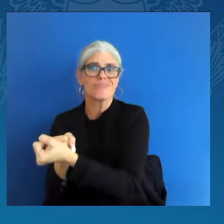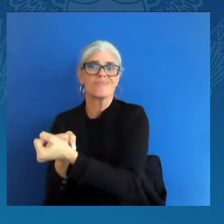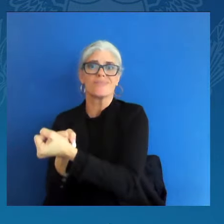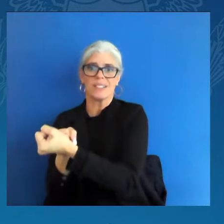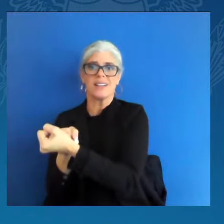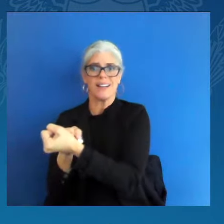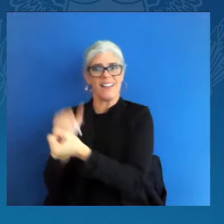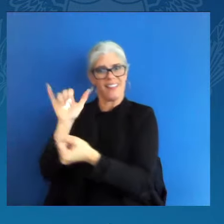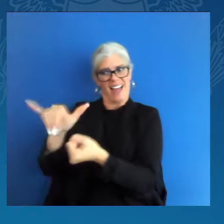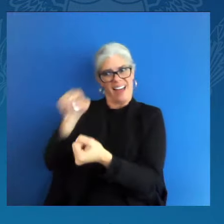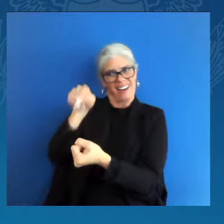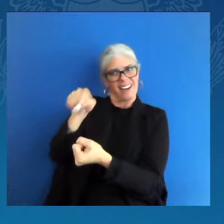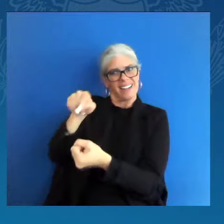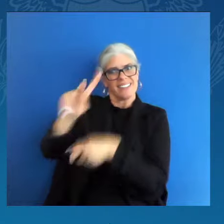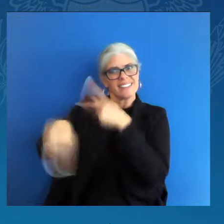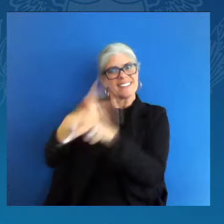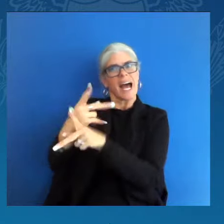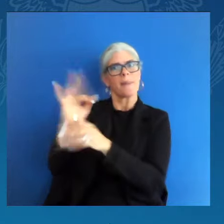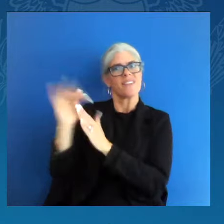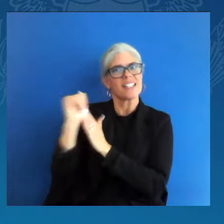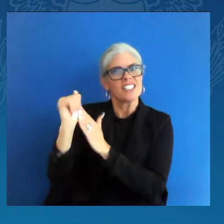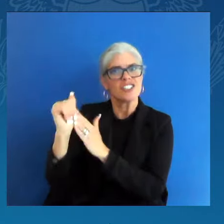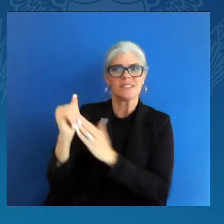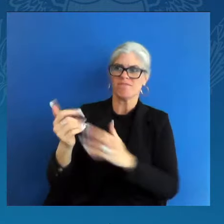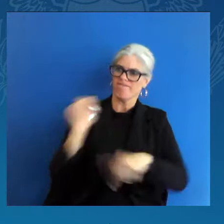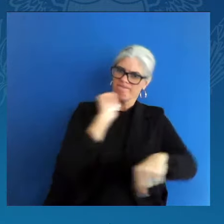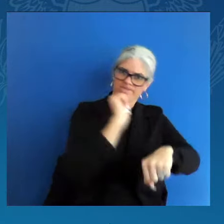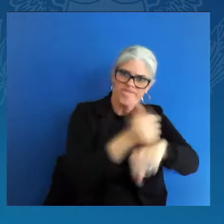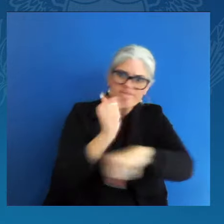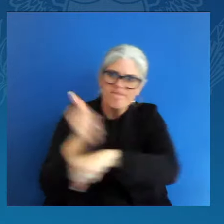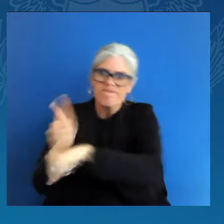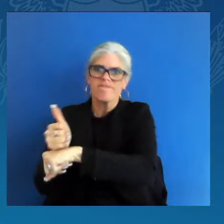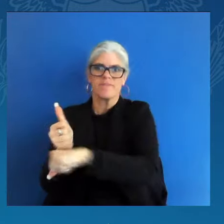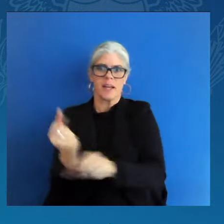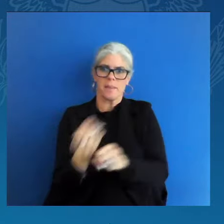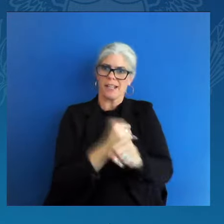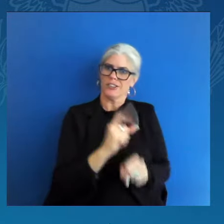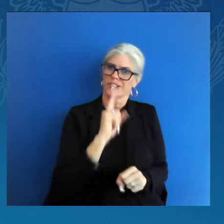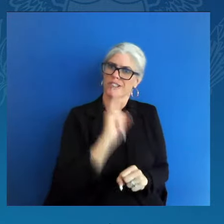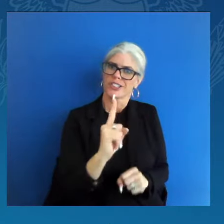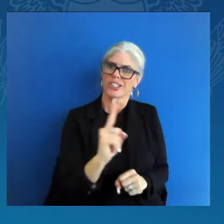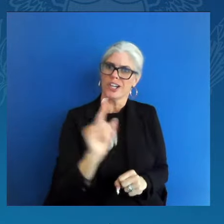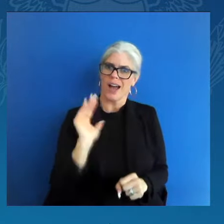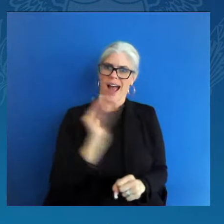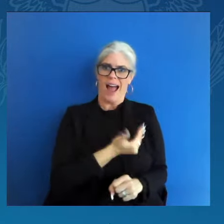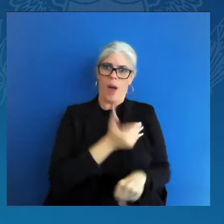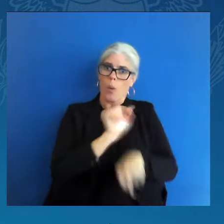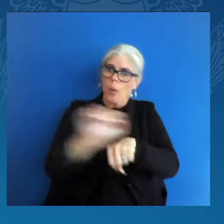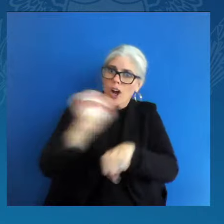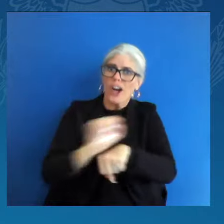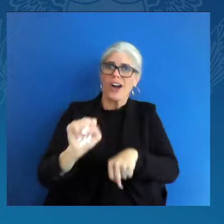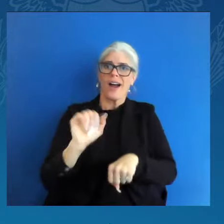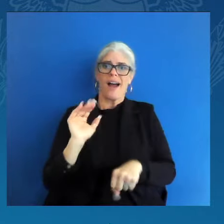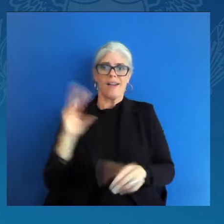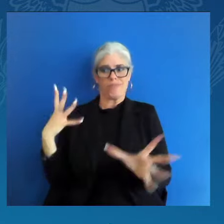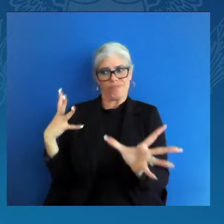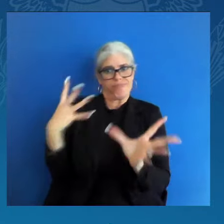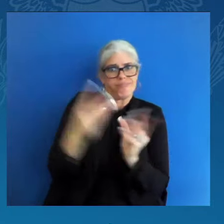on a robust licensing framework for novel space activities will ensure that the commercial sector can maximize its role